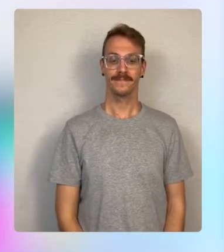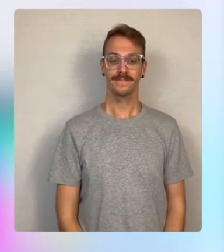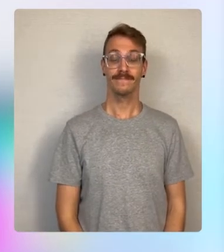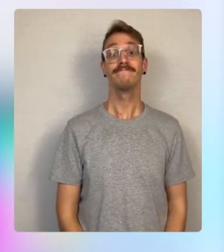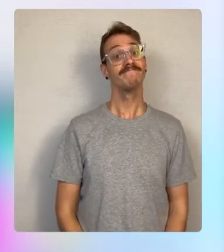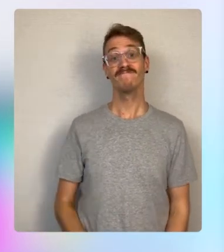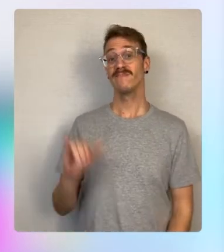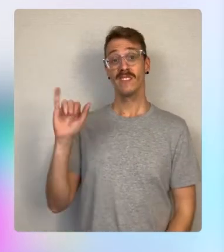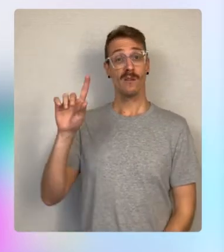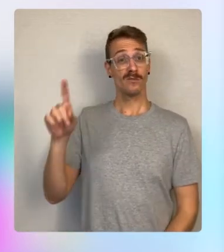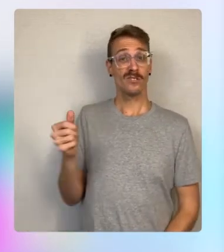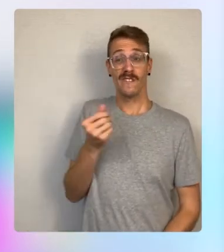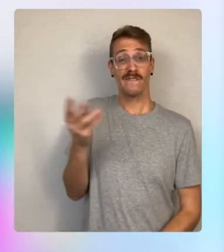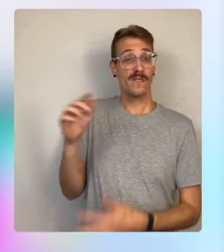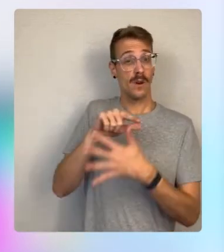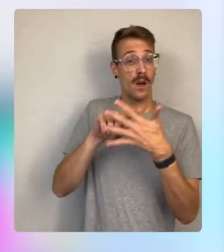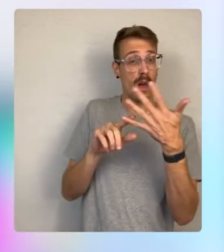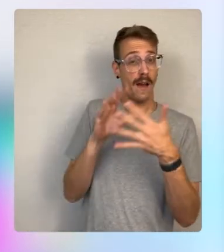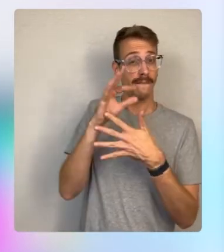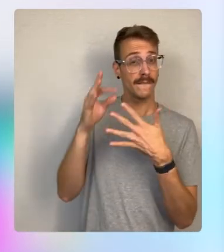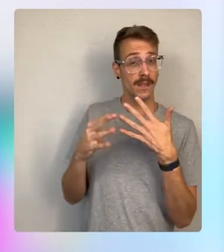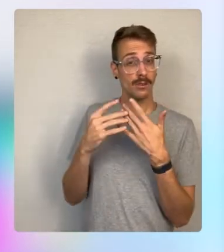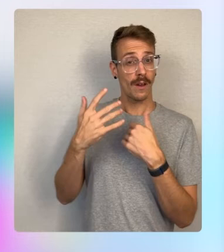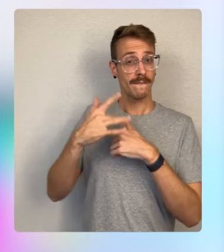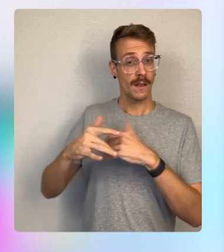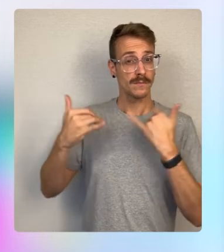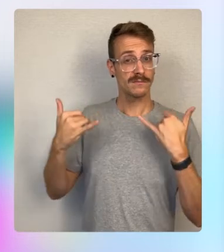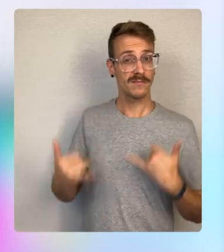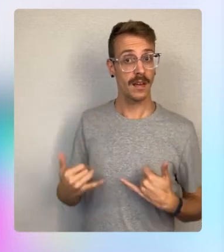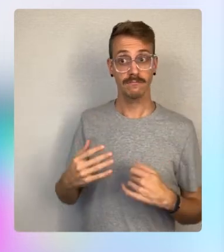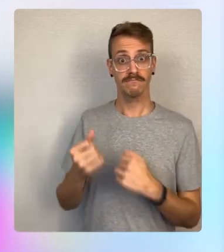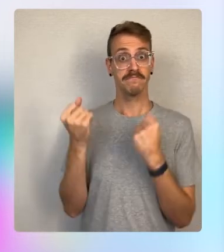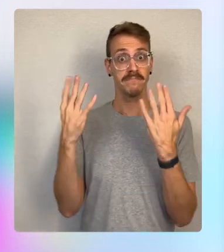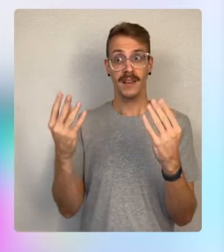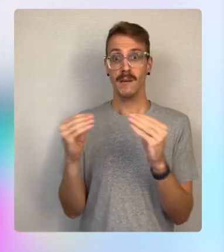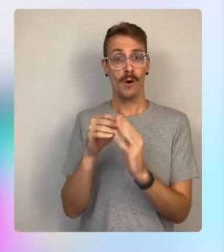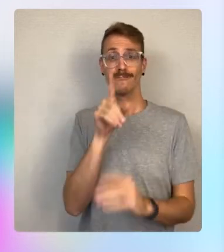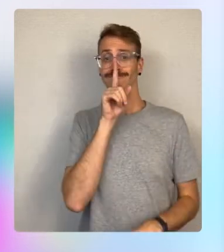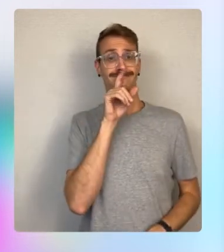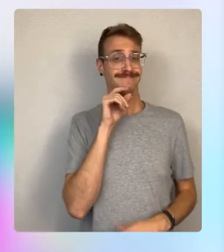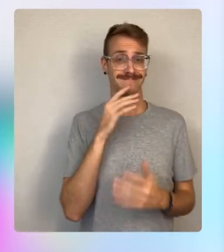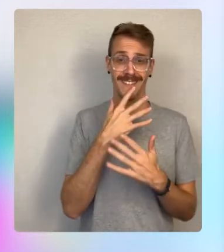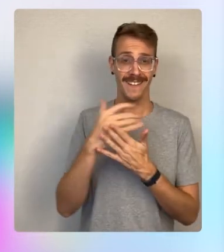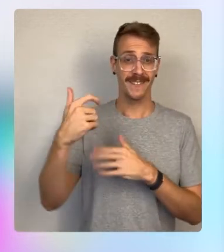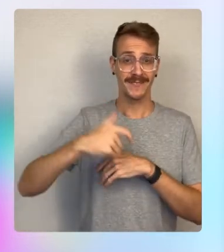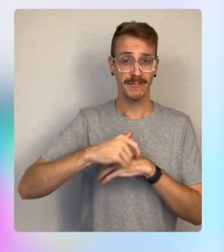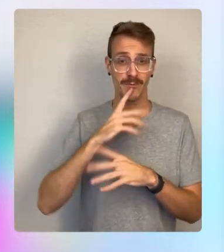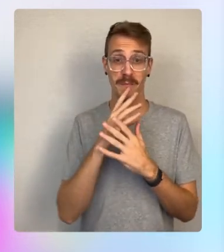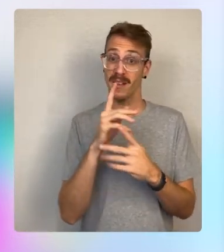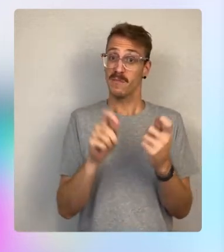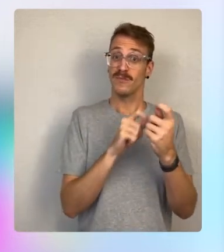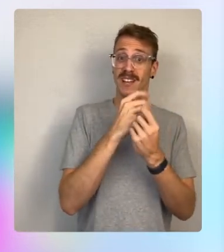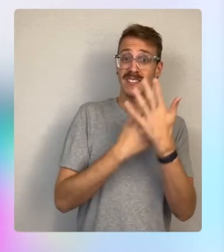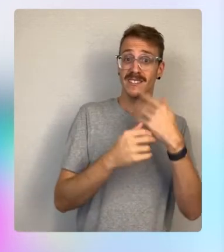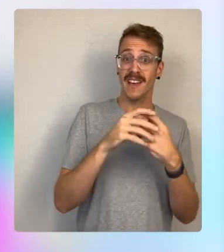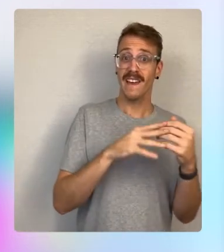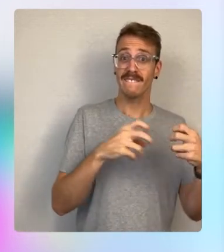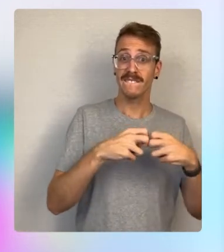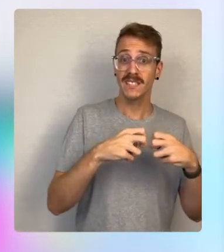That was just a few of the features that are available right now. There's a lot more that we didn't have time to talk about like precise hand physics and dynamic lighting.